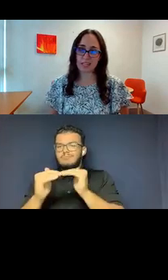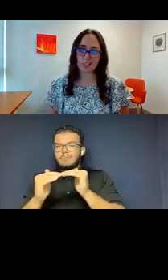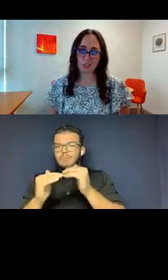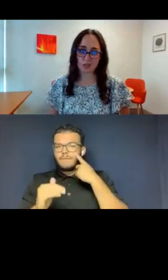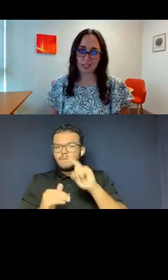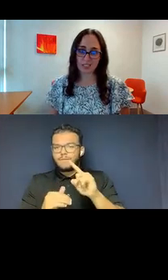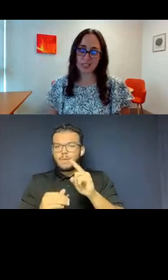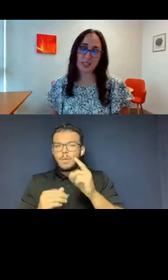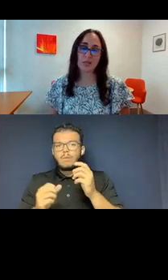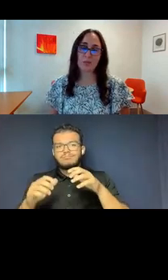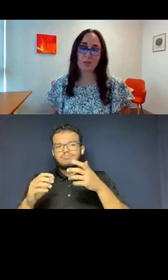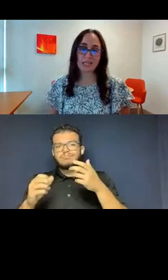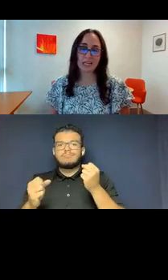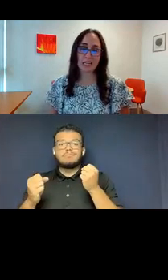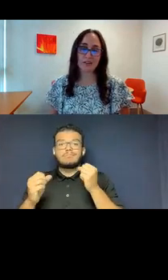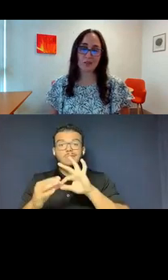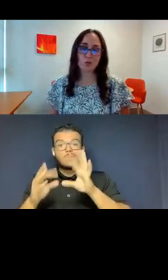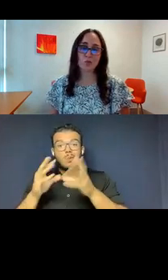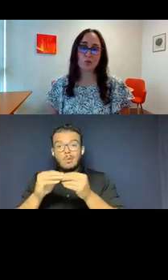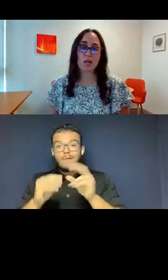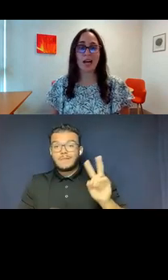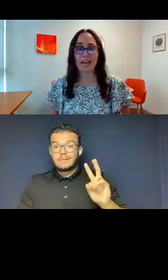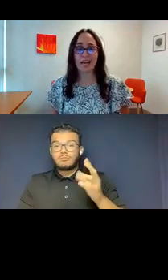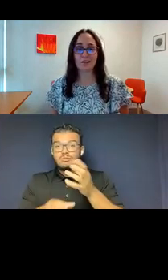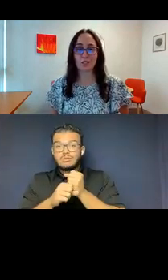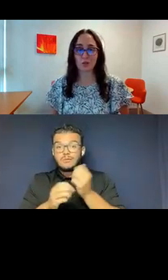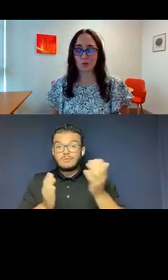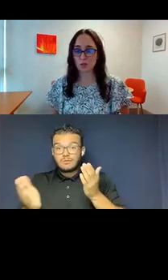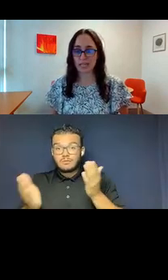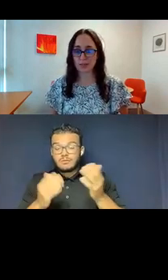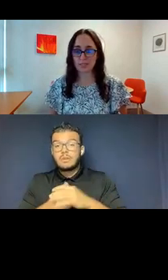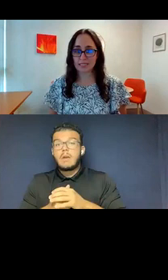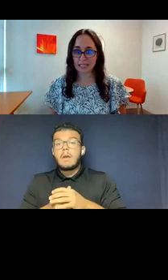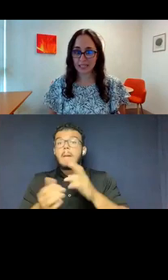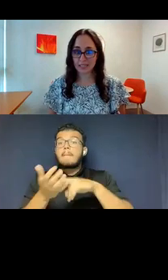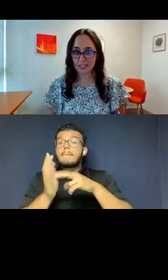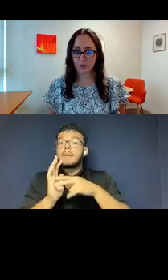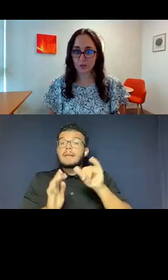received that service. Meaning if you do not have the total times data